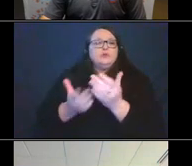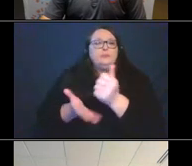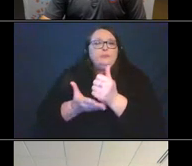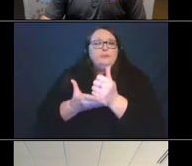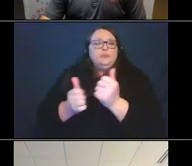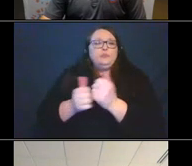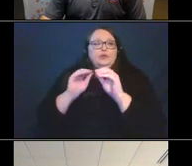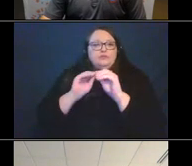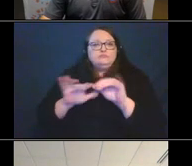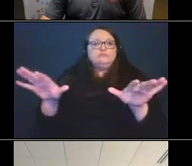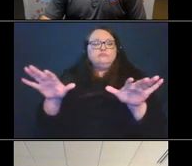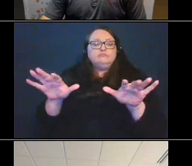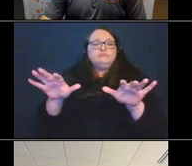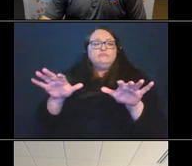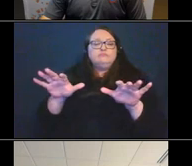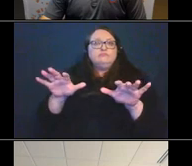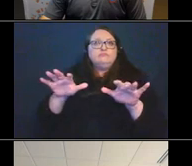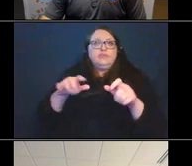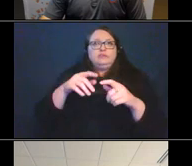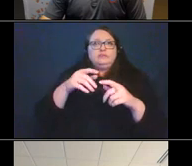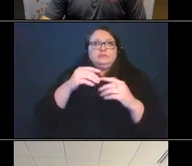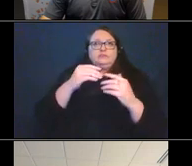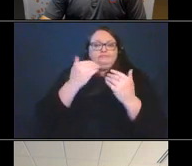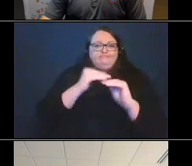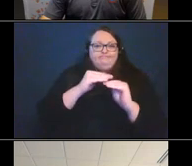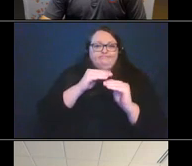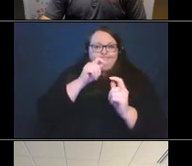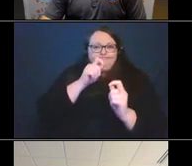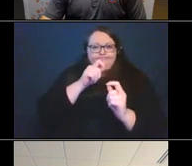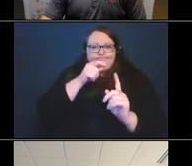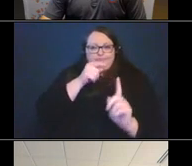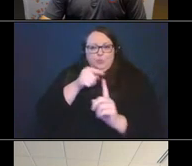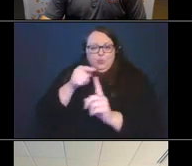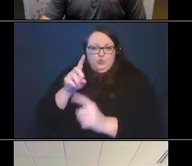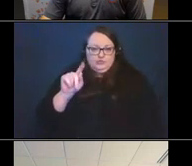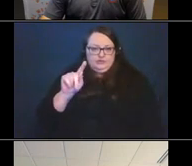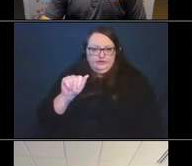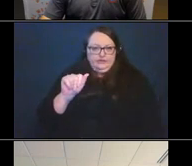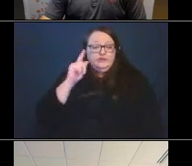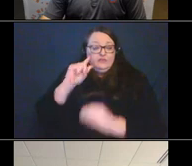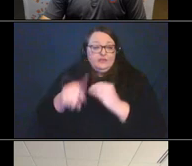these finite point data in the sense that if we think about a heatwave, it typically happens